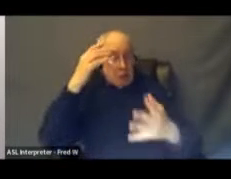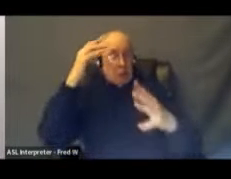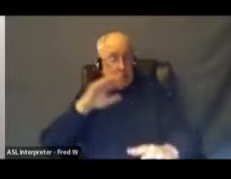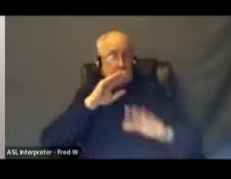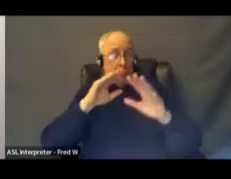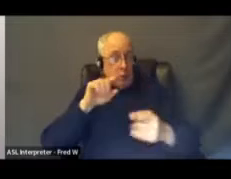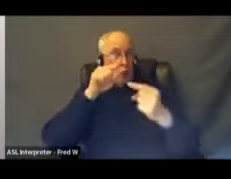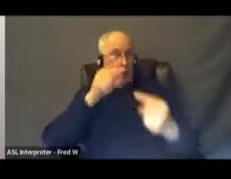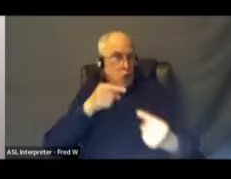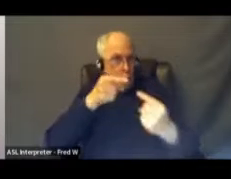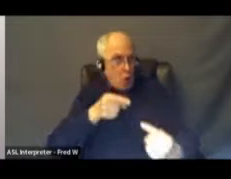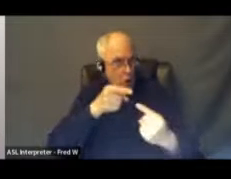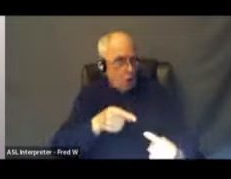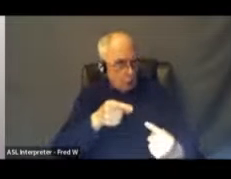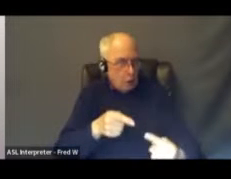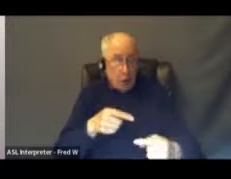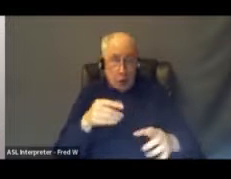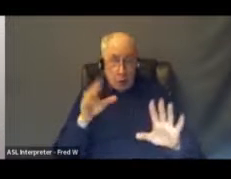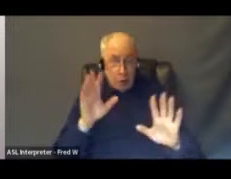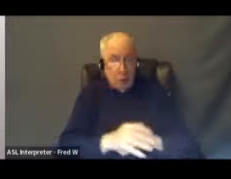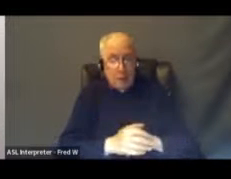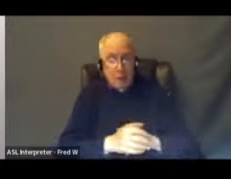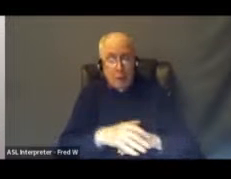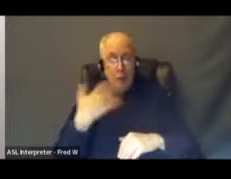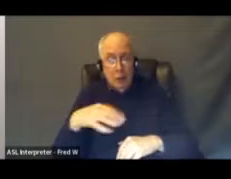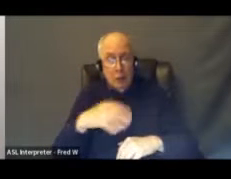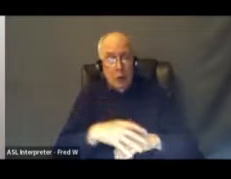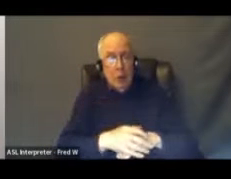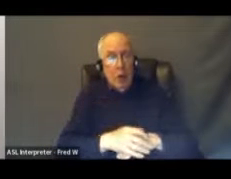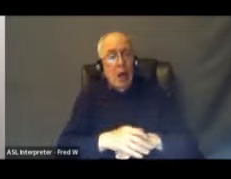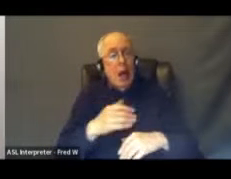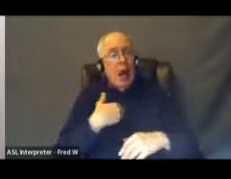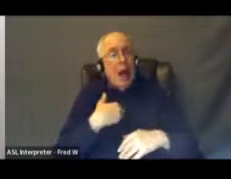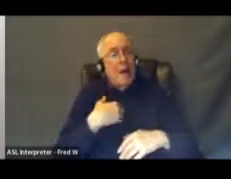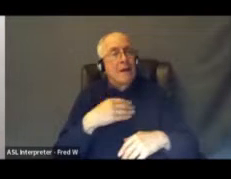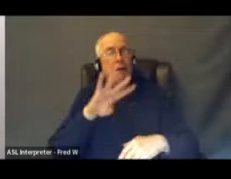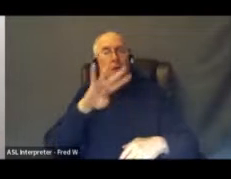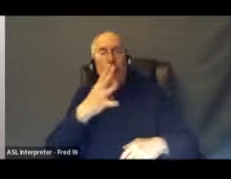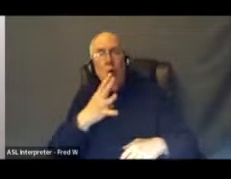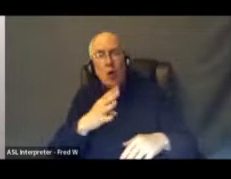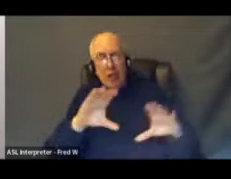With the with the expanded OSU, we now have our fourth category, which is internal or non